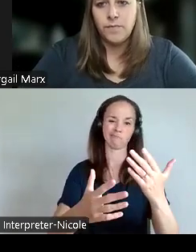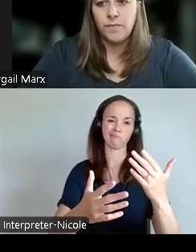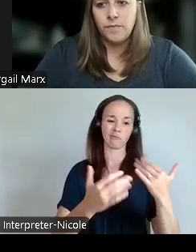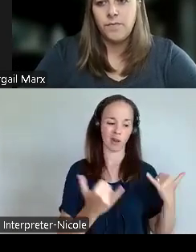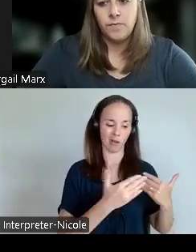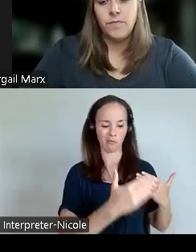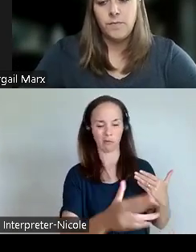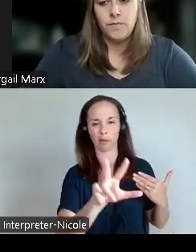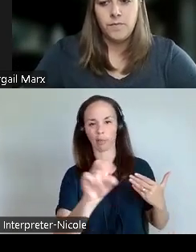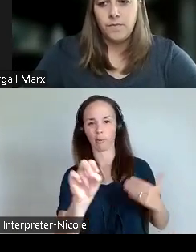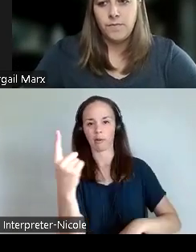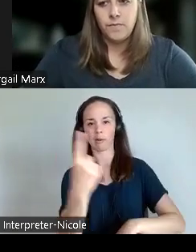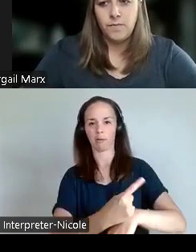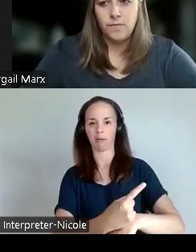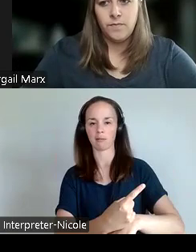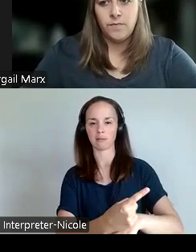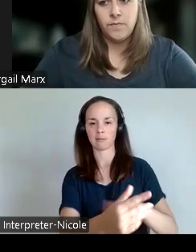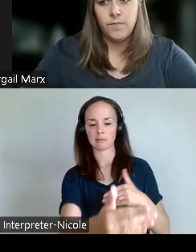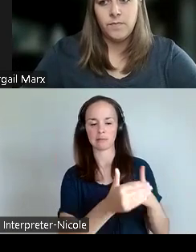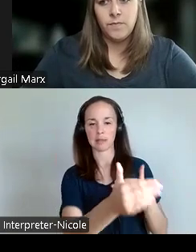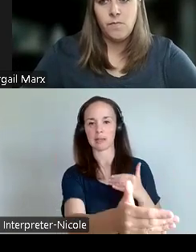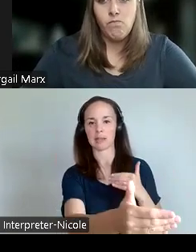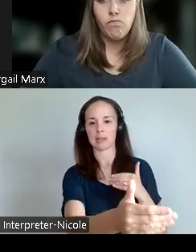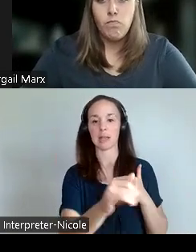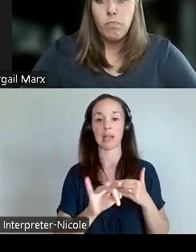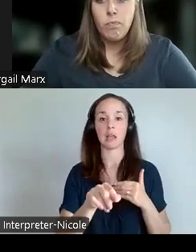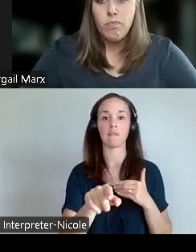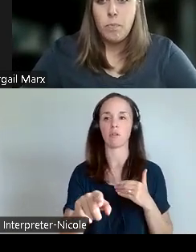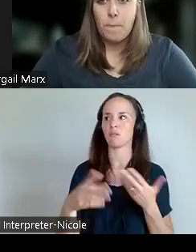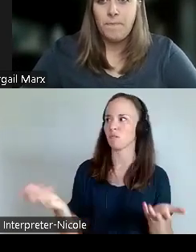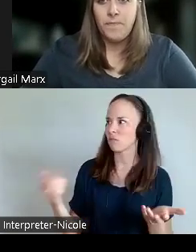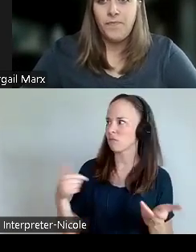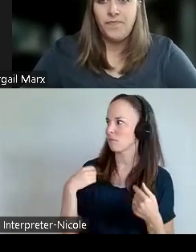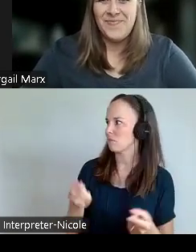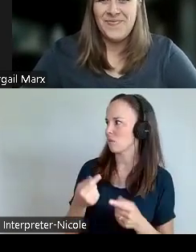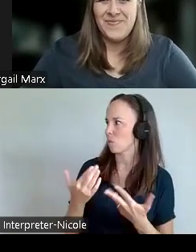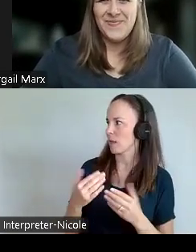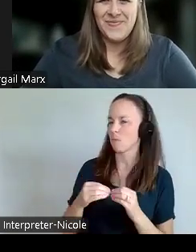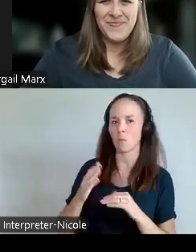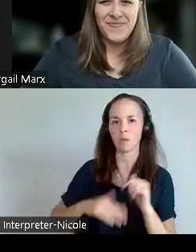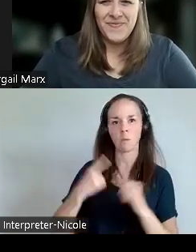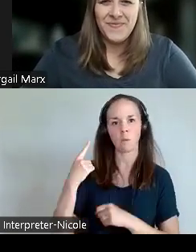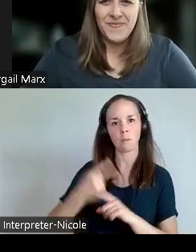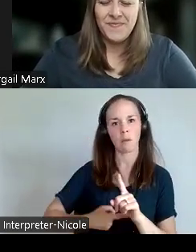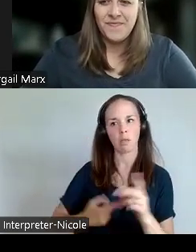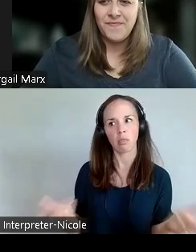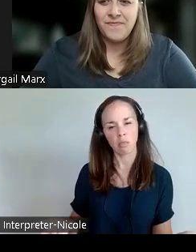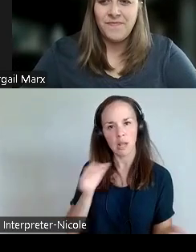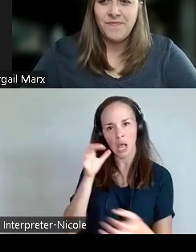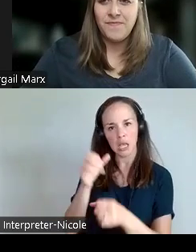So if it's been past one month, then reach out if you didn't get the CRCs and CEUs.